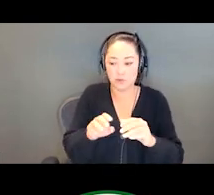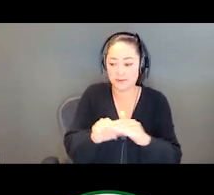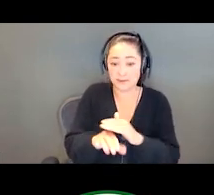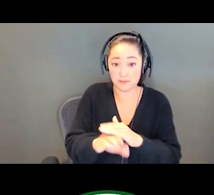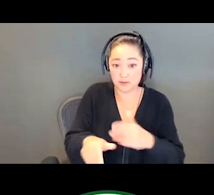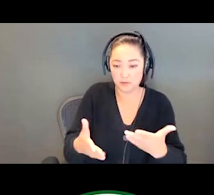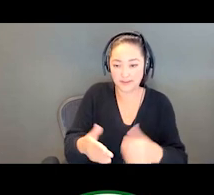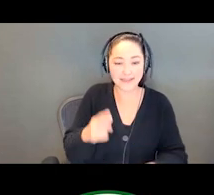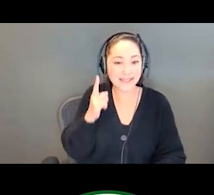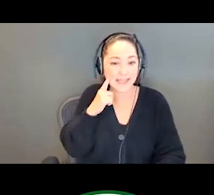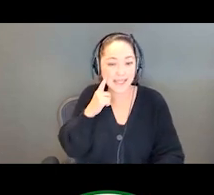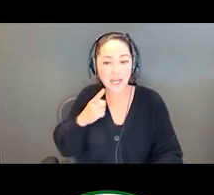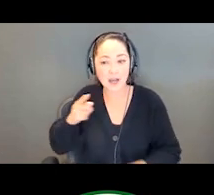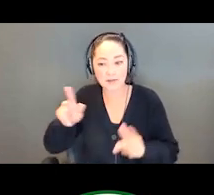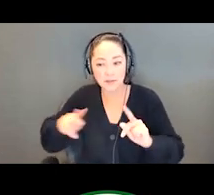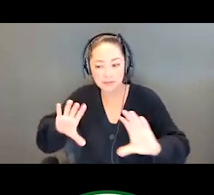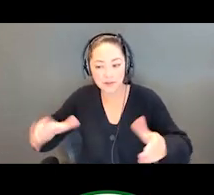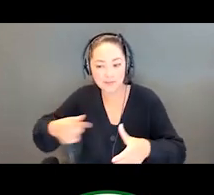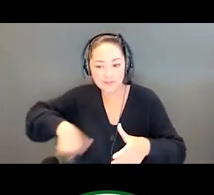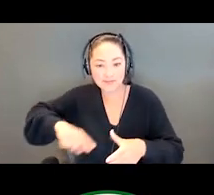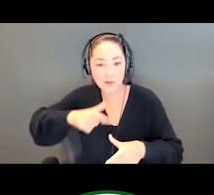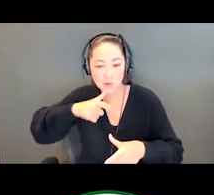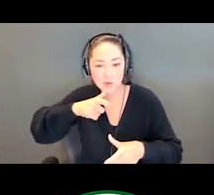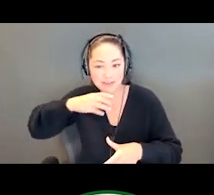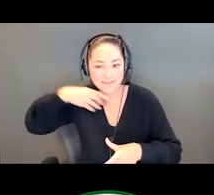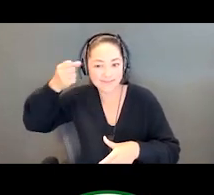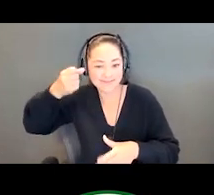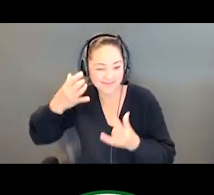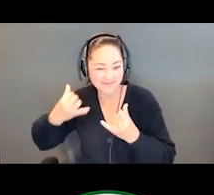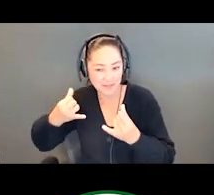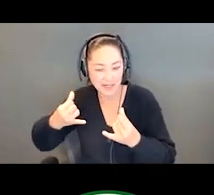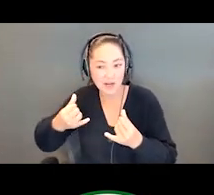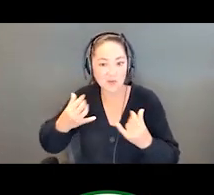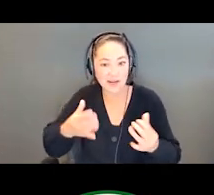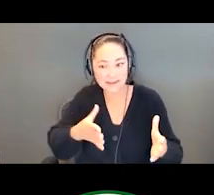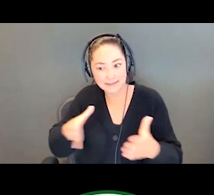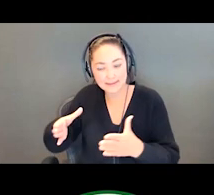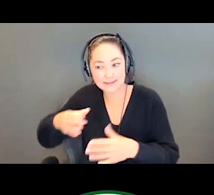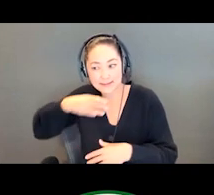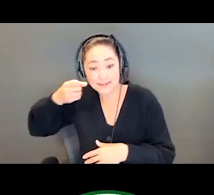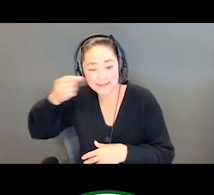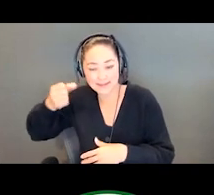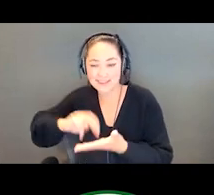With the demographic shift towards an aging society, the needs for accessible outdoor spaces will only increase.